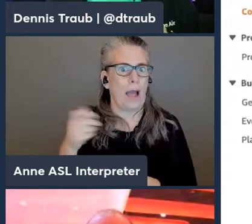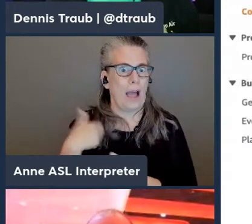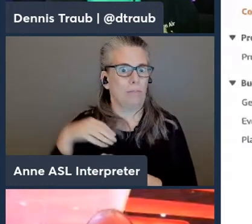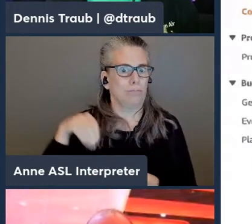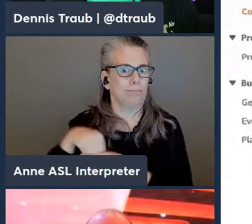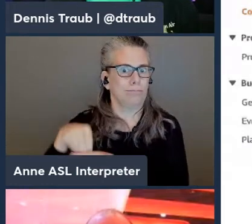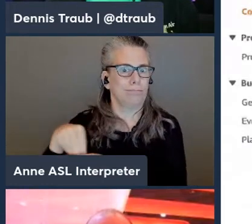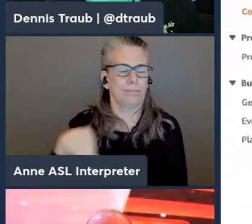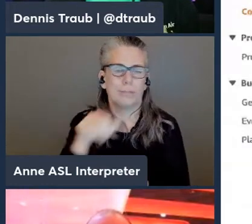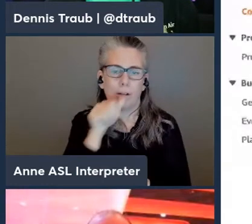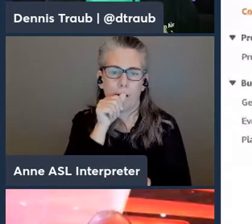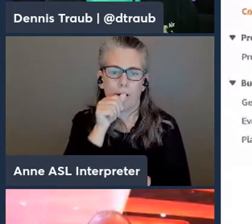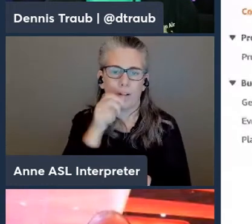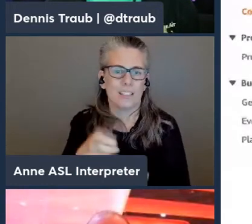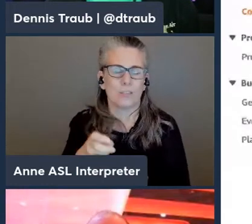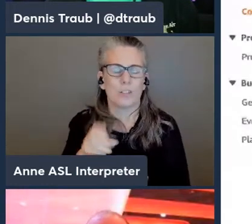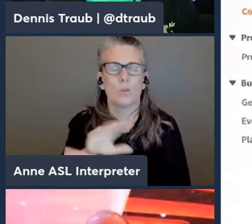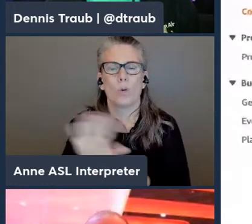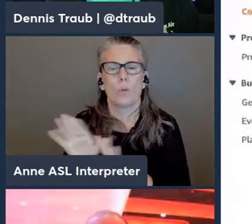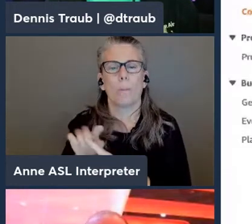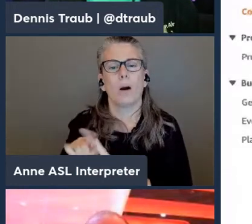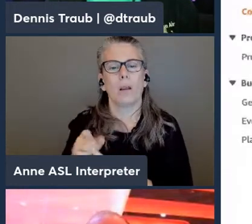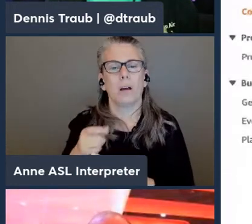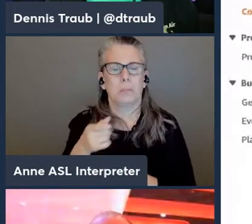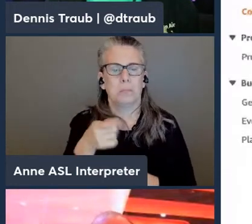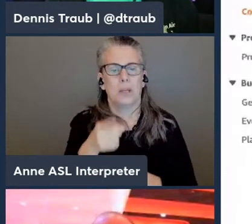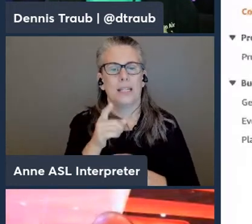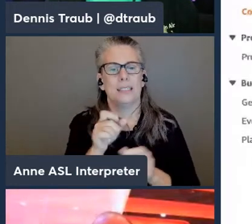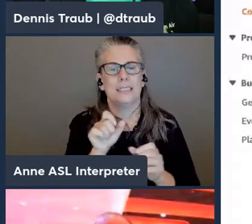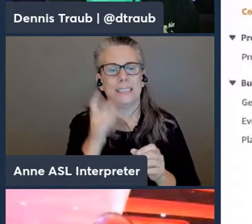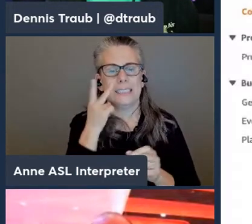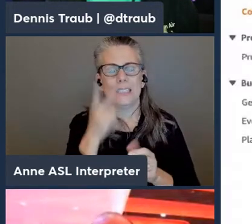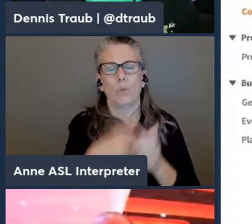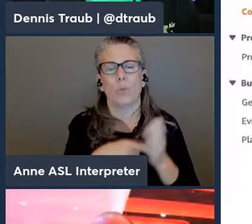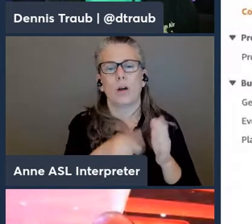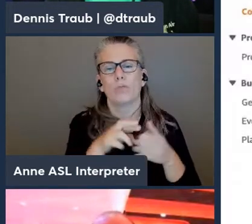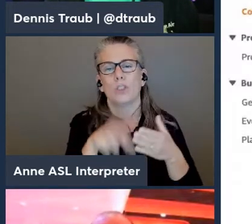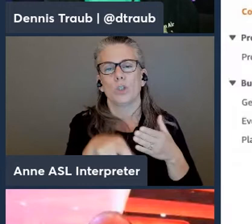Yeah, you can click here and see what those results would look like, and then we have this demo repository in GitHub,